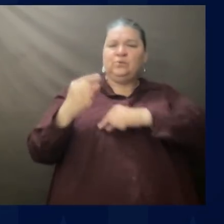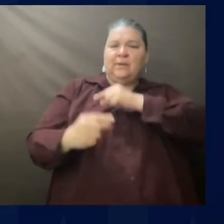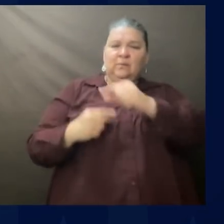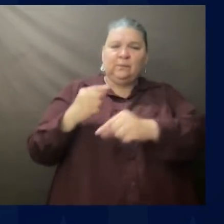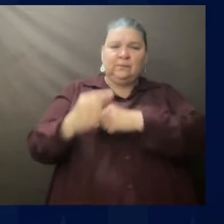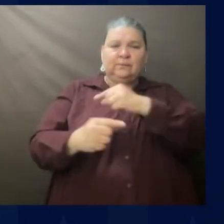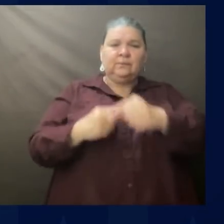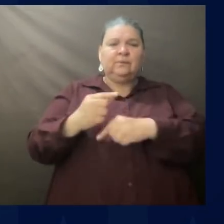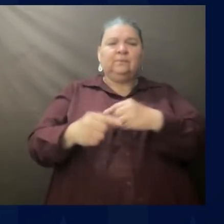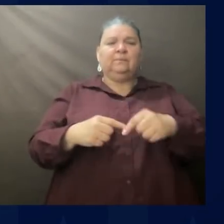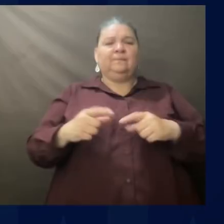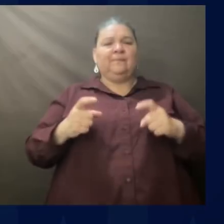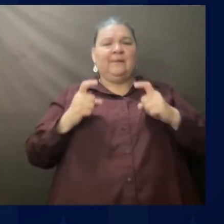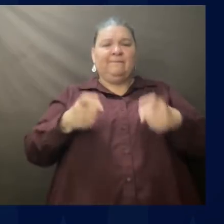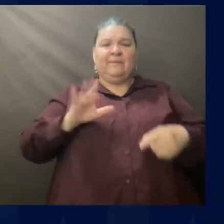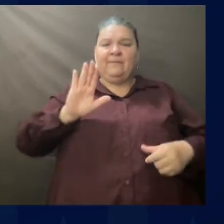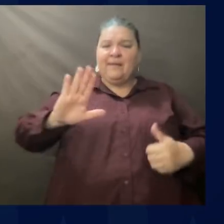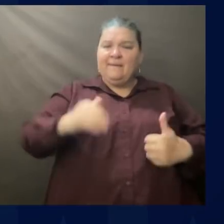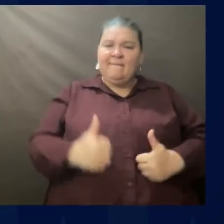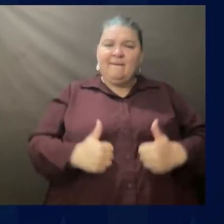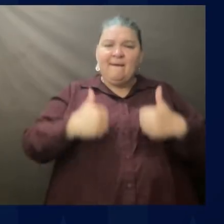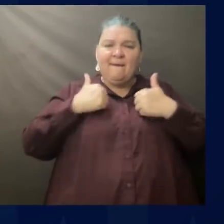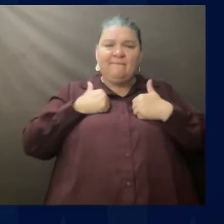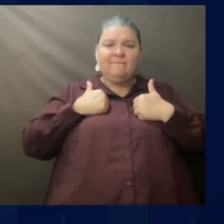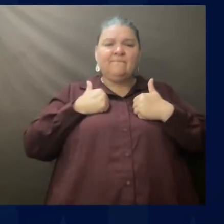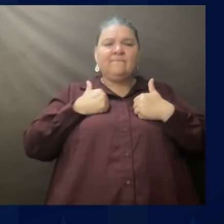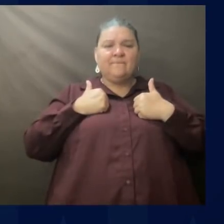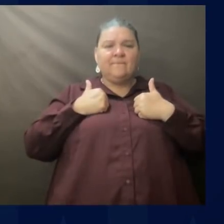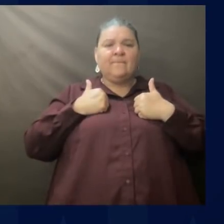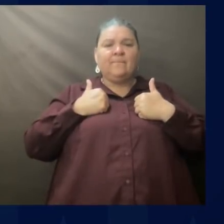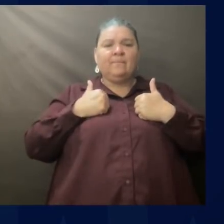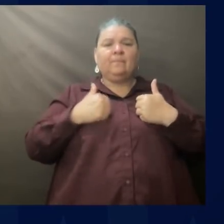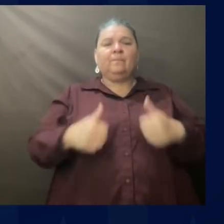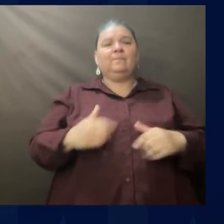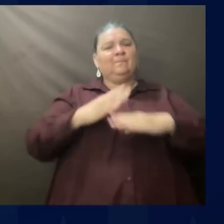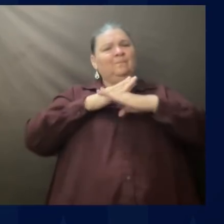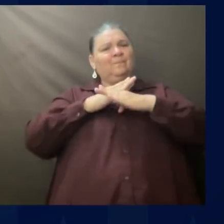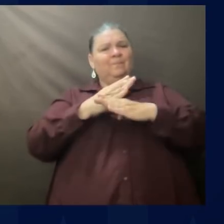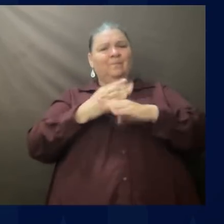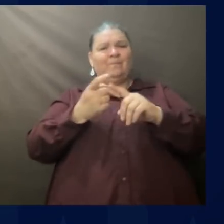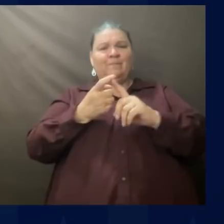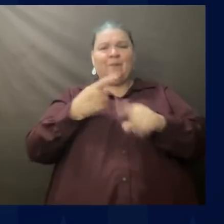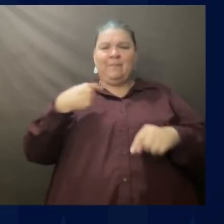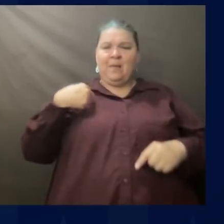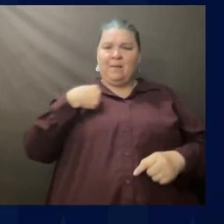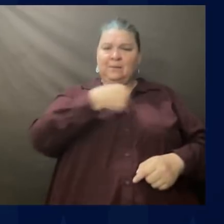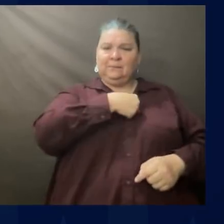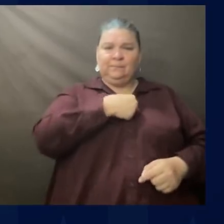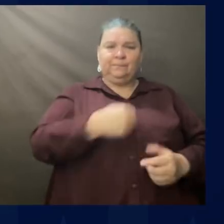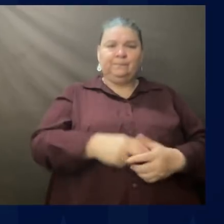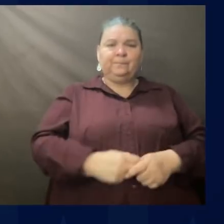The heroes here are joined together -- united not just by their final resting place